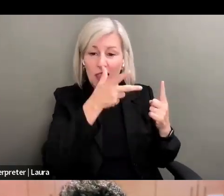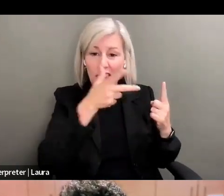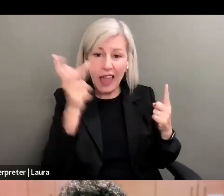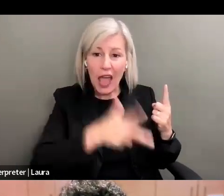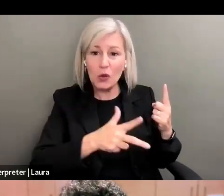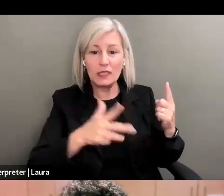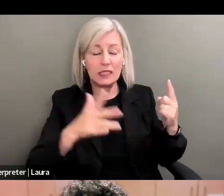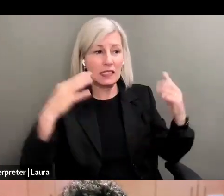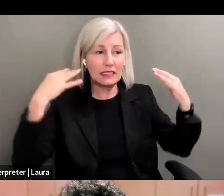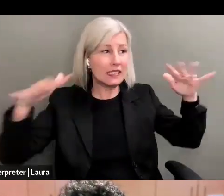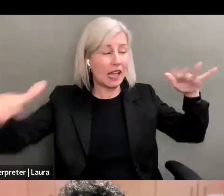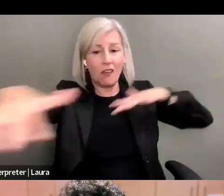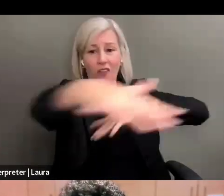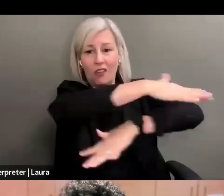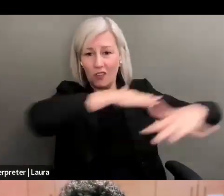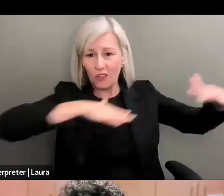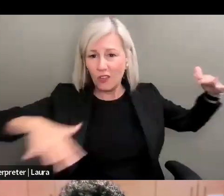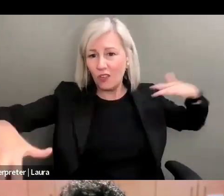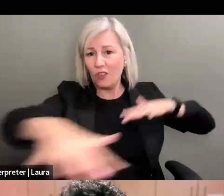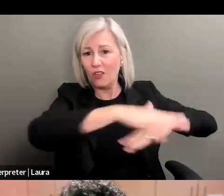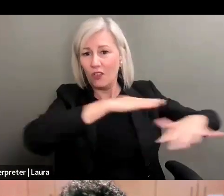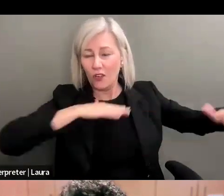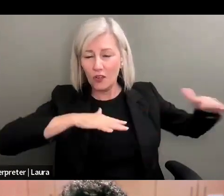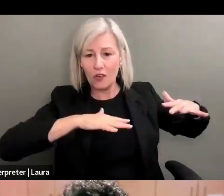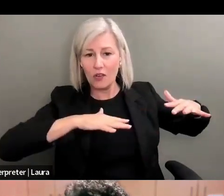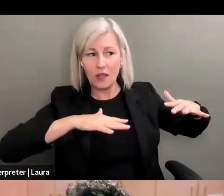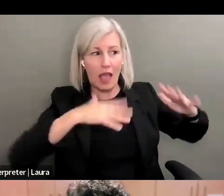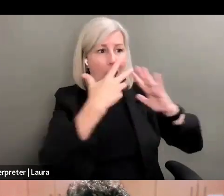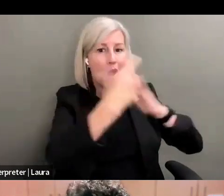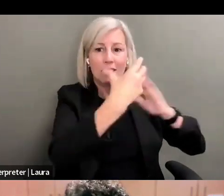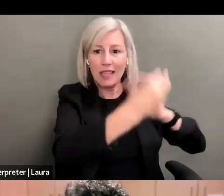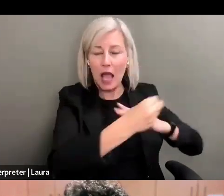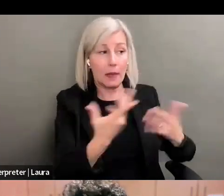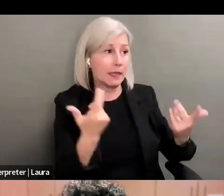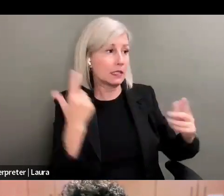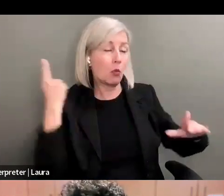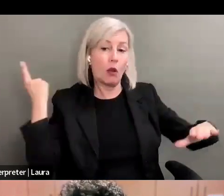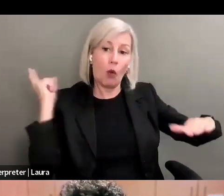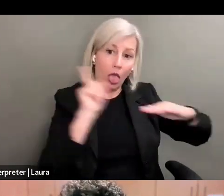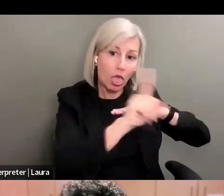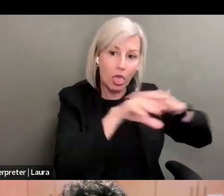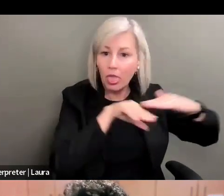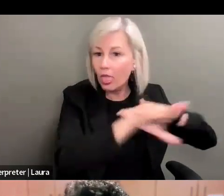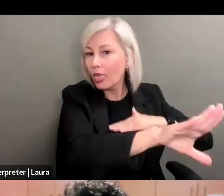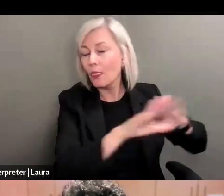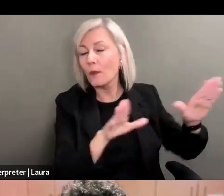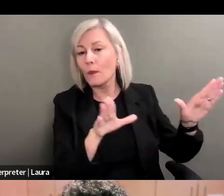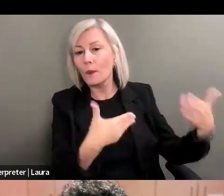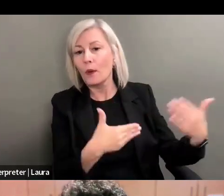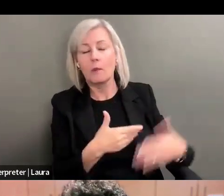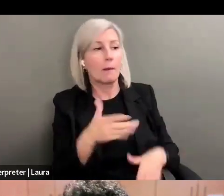versus a sound booth. And also external noise factors like someone might walk into the room, there might be a computer fan that's on.